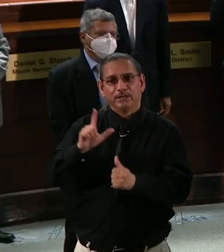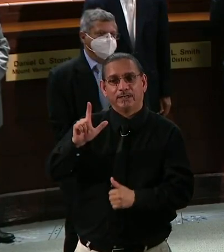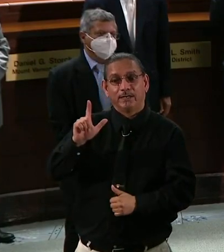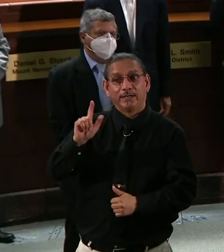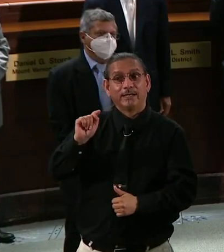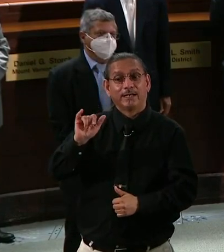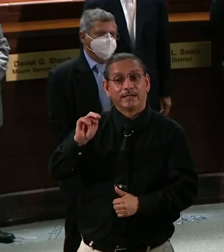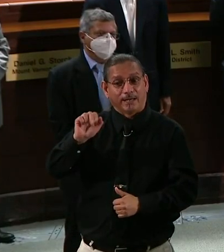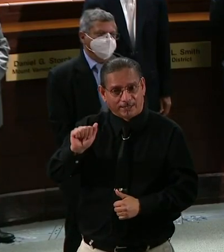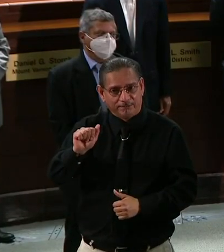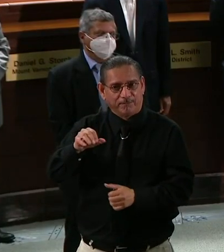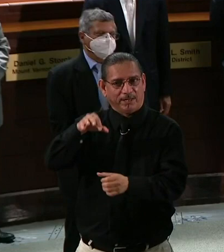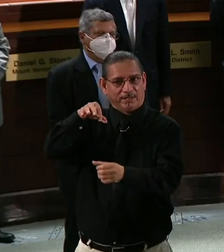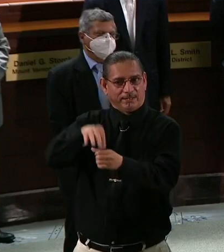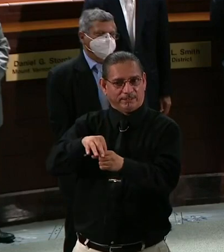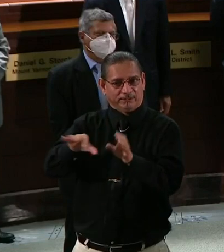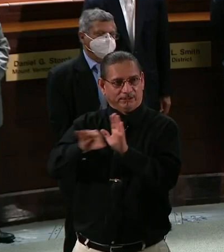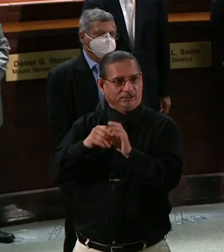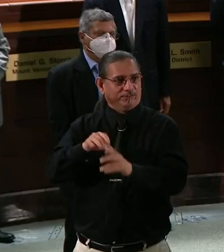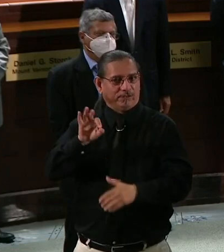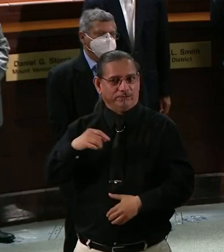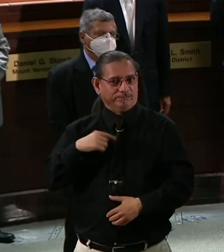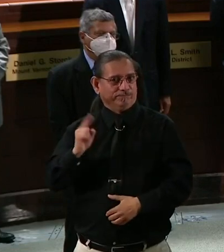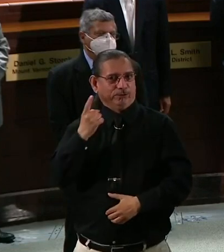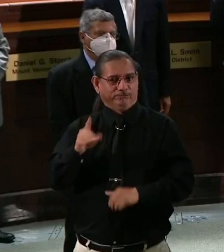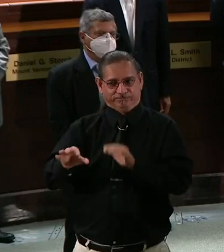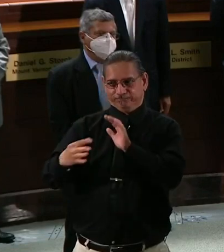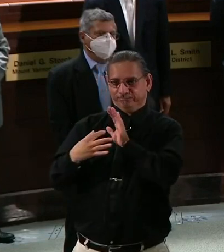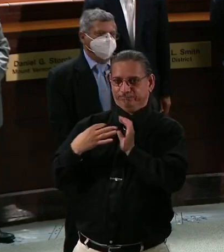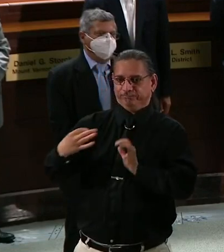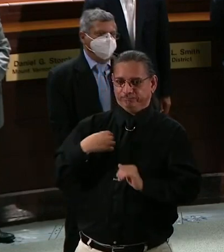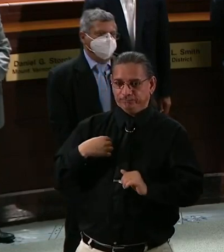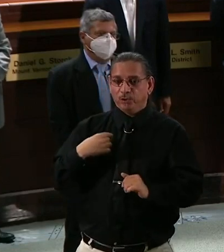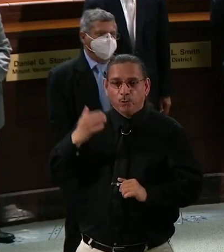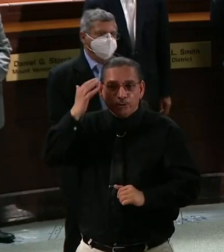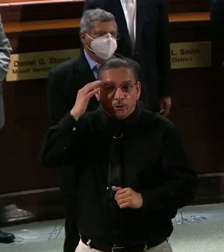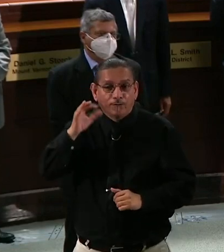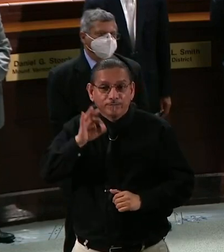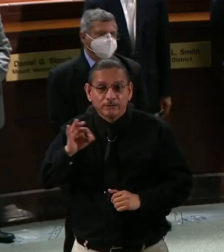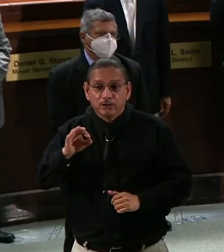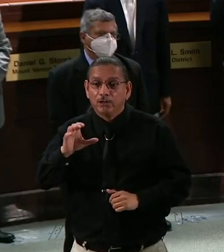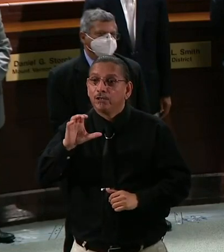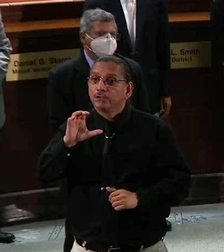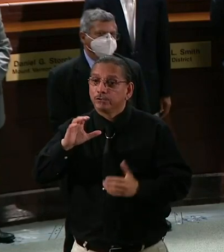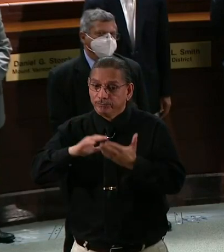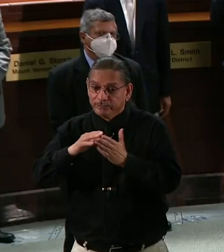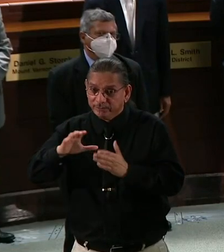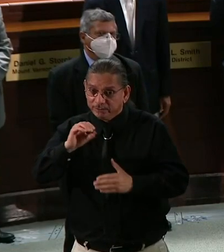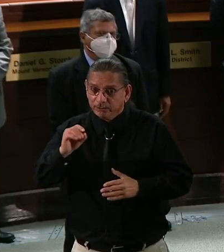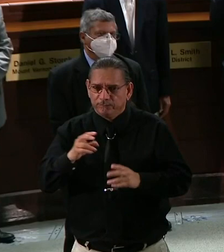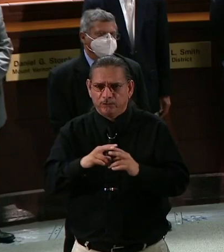LATINO HERE AND CAN COME DOWN.